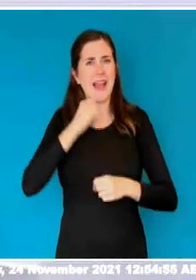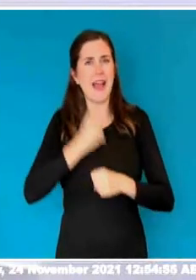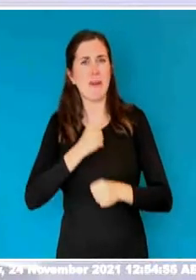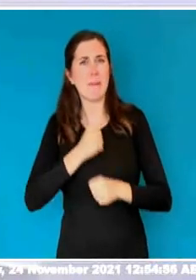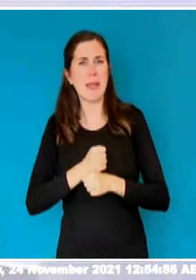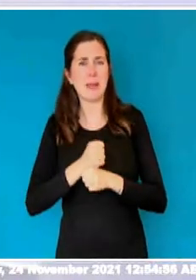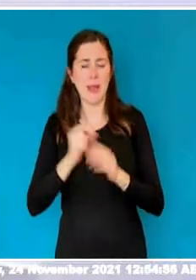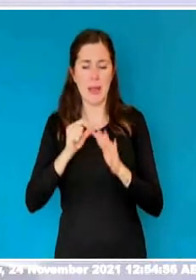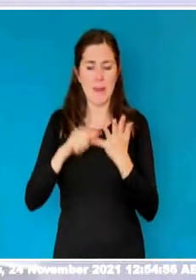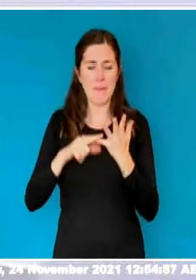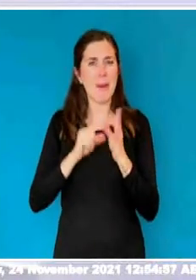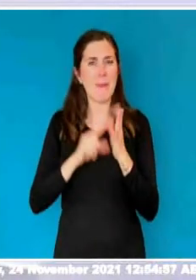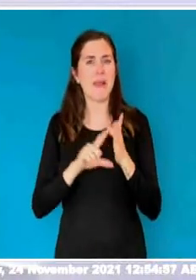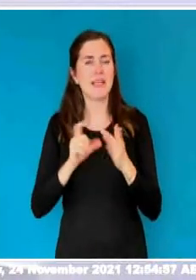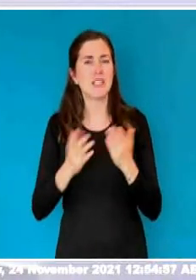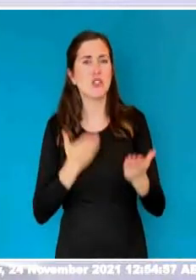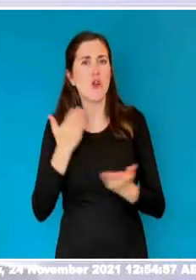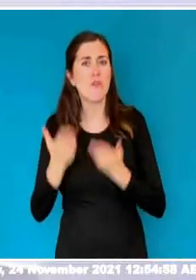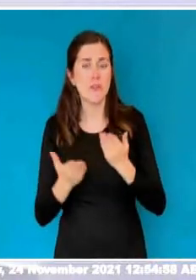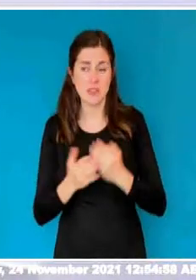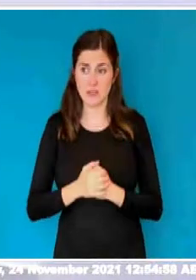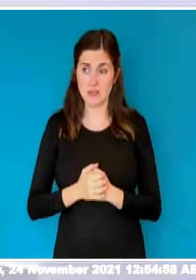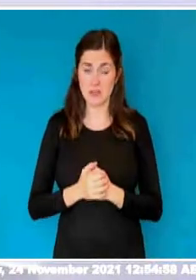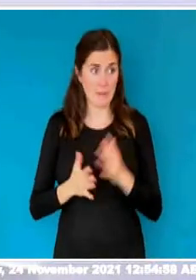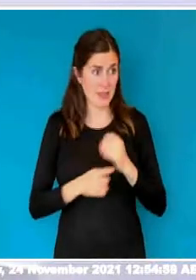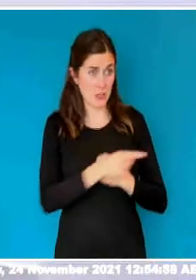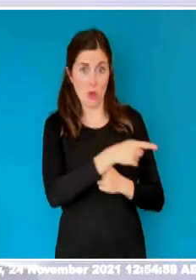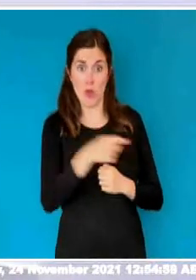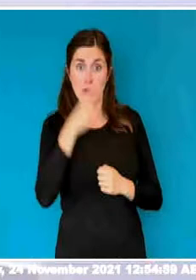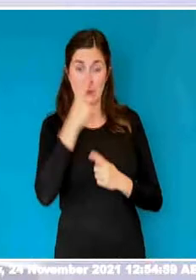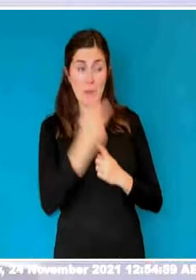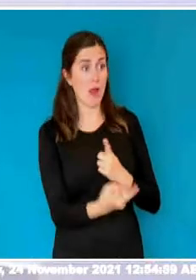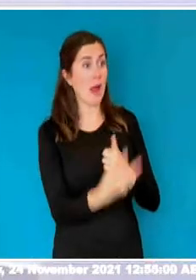So it just means a lot of people are going through a process in which they are not quite